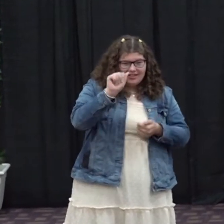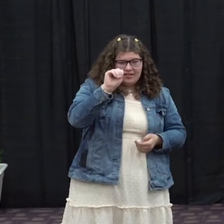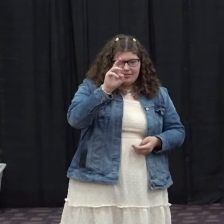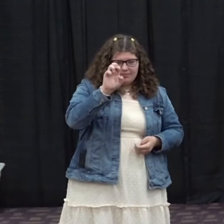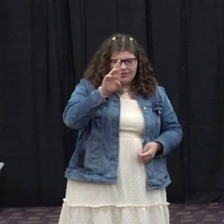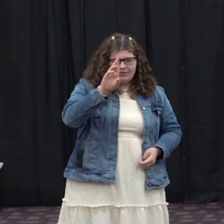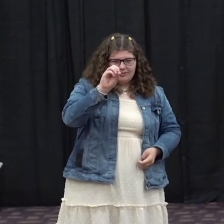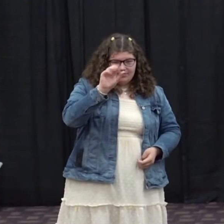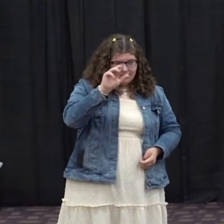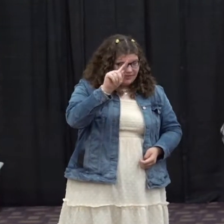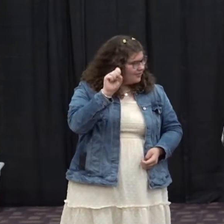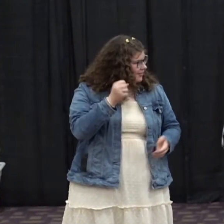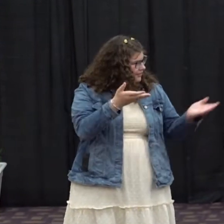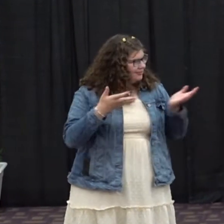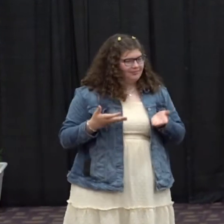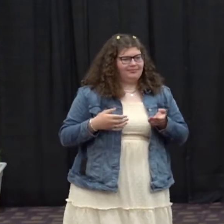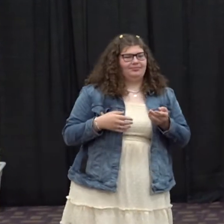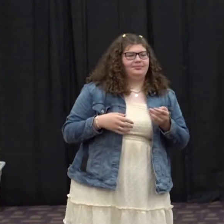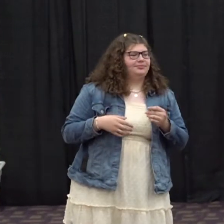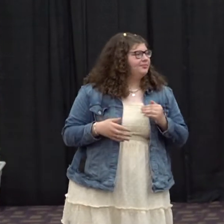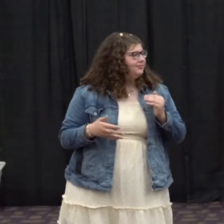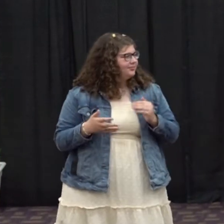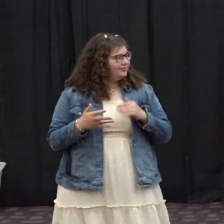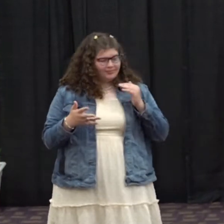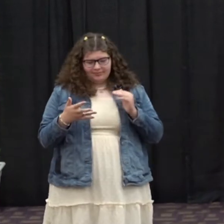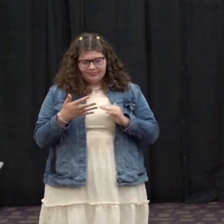And then I would like to bring up our secretary, Amber Robarts.